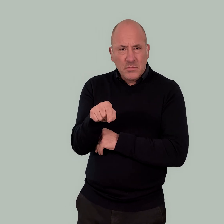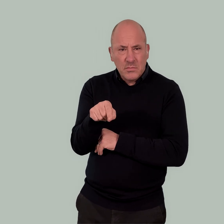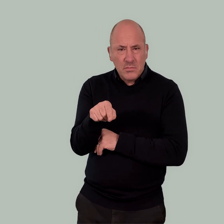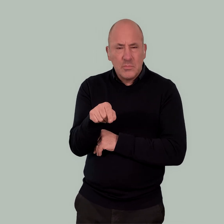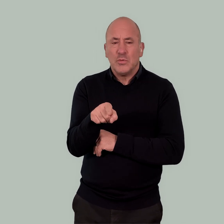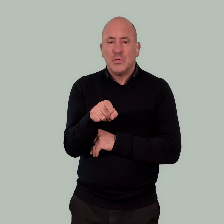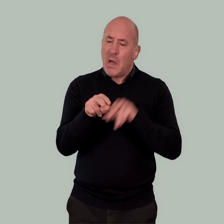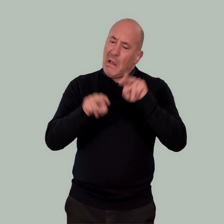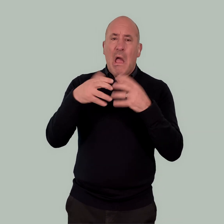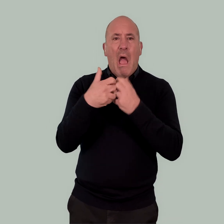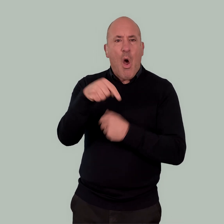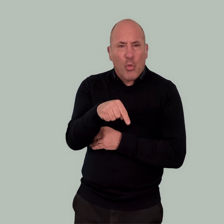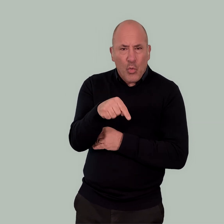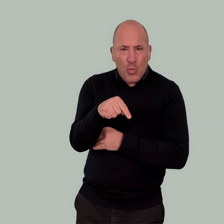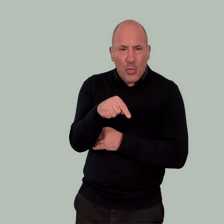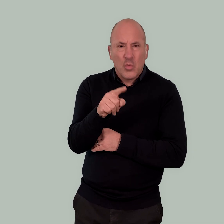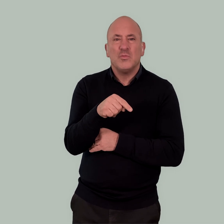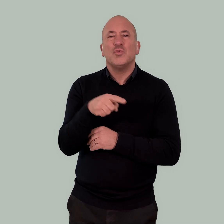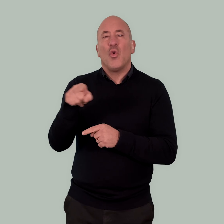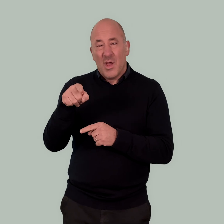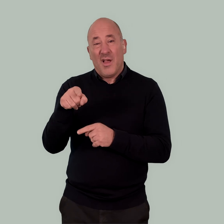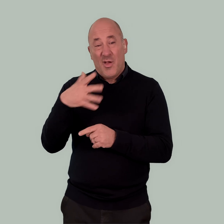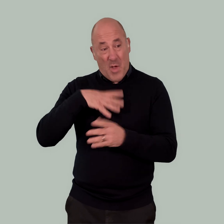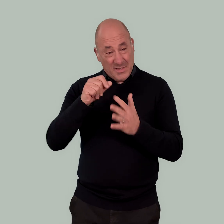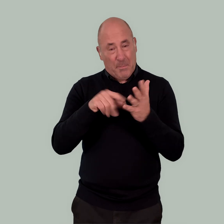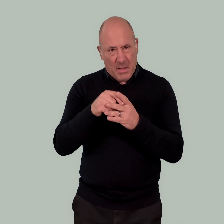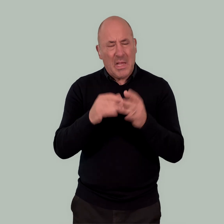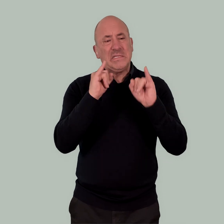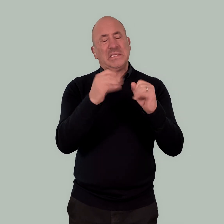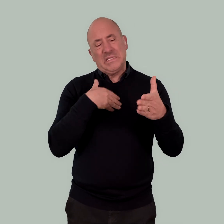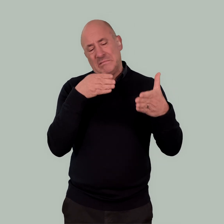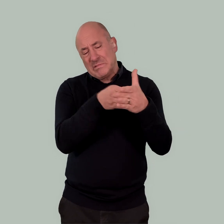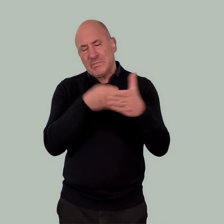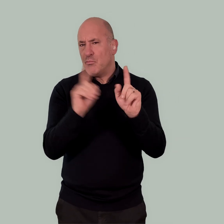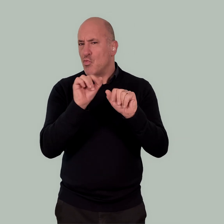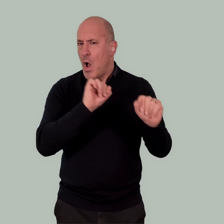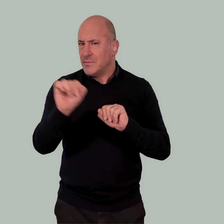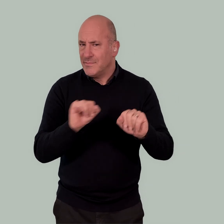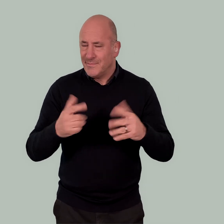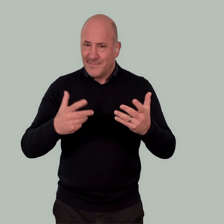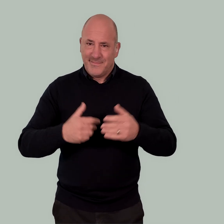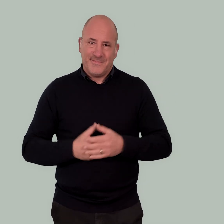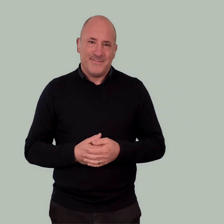how this is done, and the barriers people may face accessing PIP.